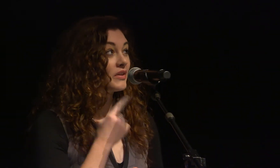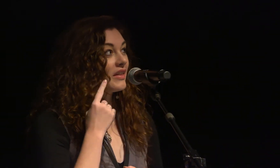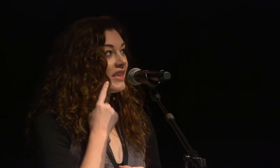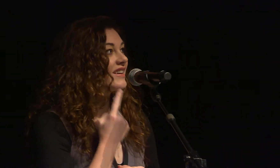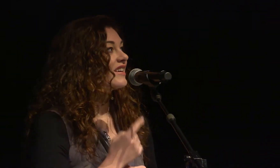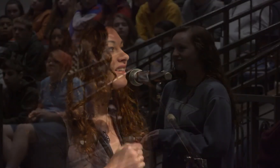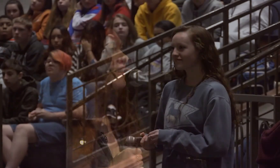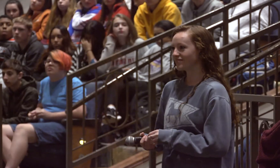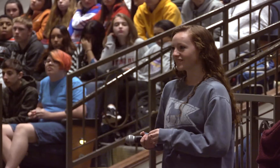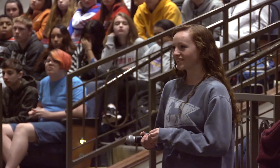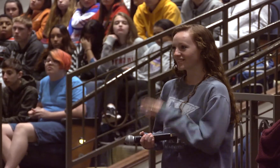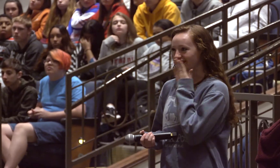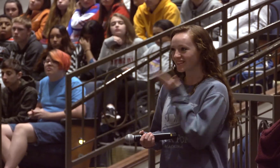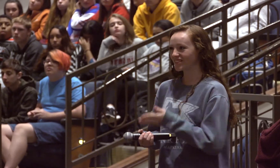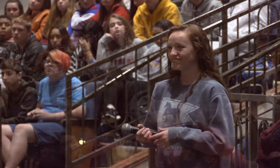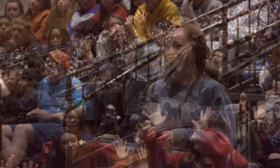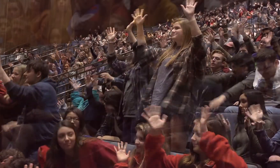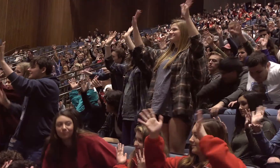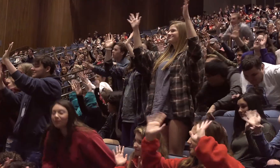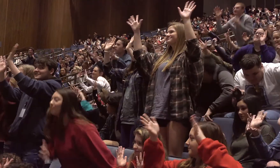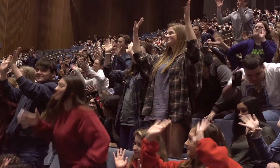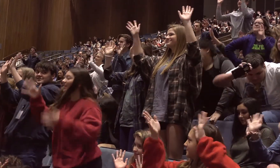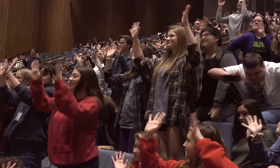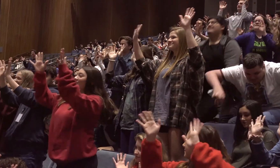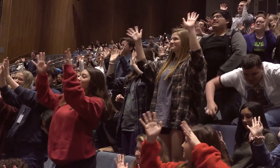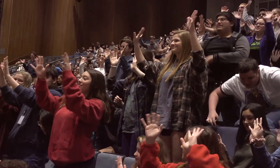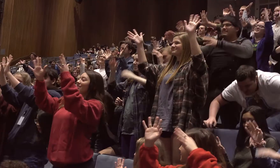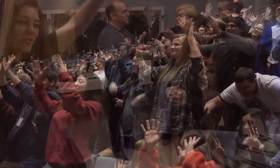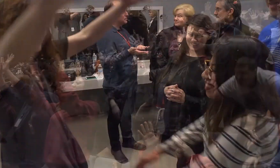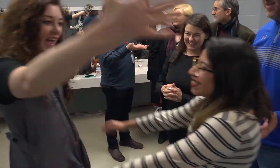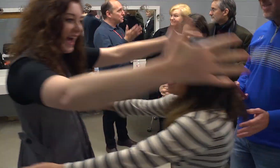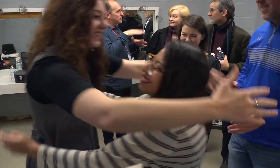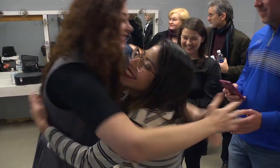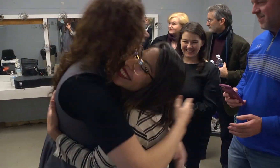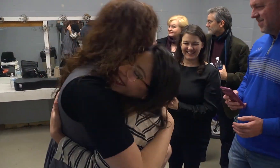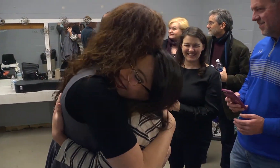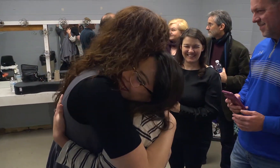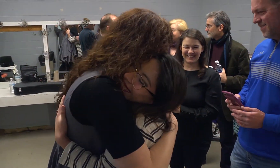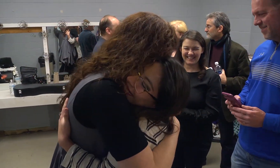and giving them an opportunity for questions and answers to learn more about what's going on in her world and theirs as well.